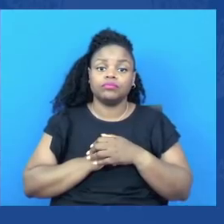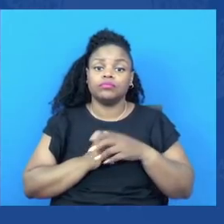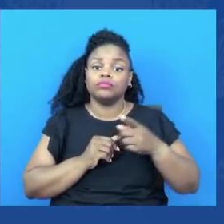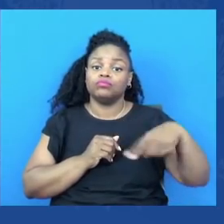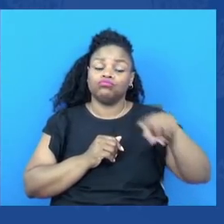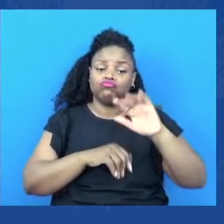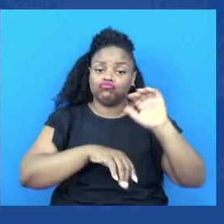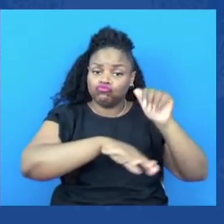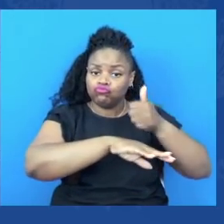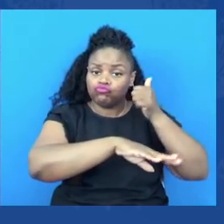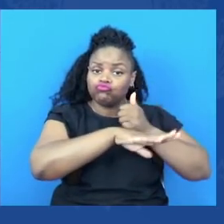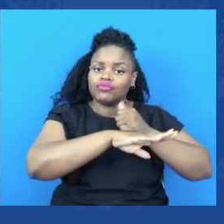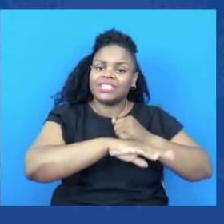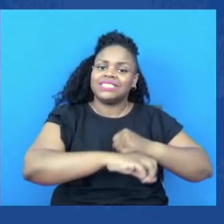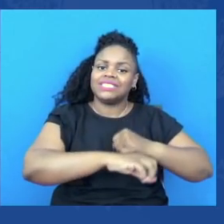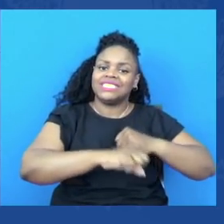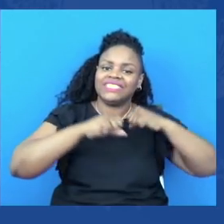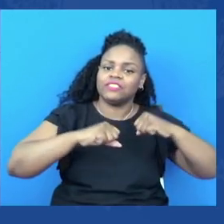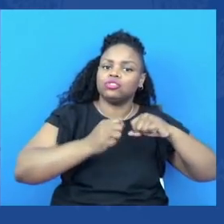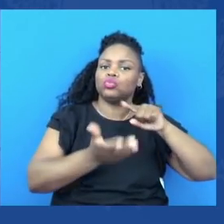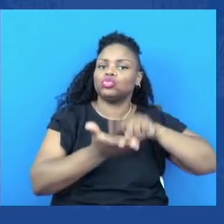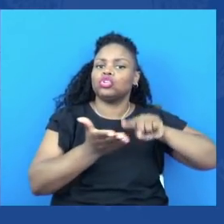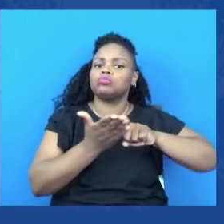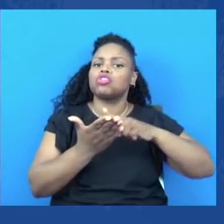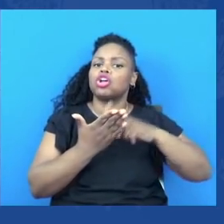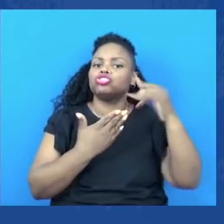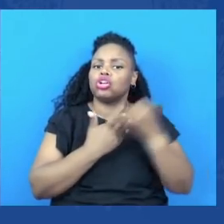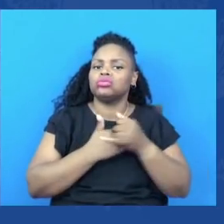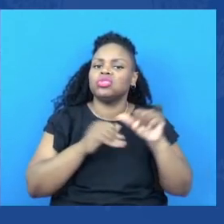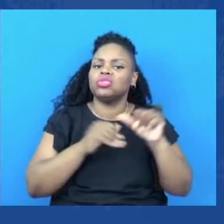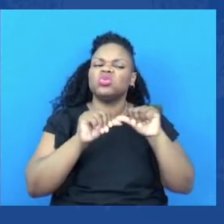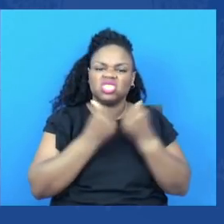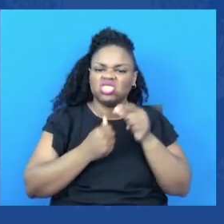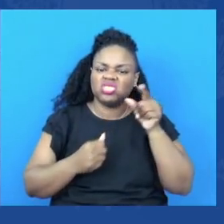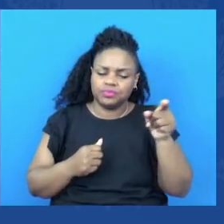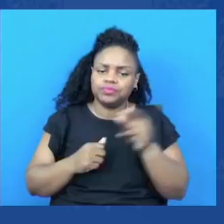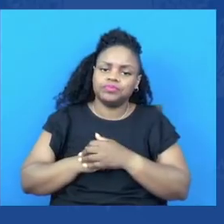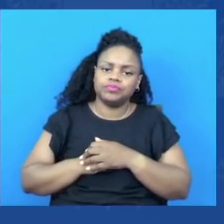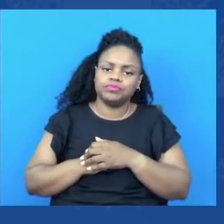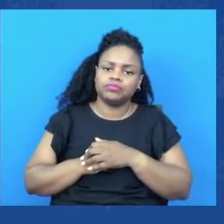set up exclusively within the Defense Department to seek out the cutting-edge research